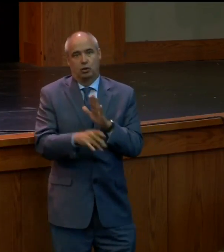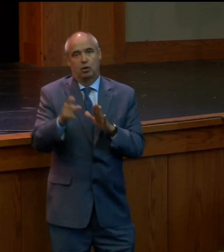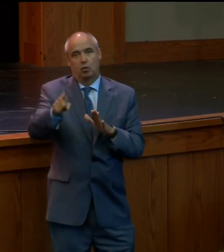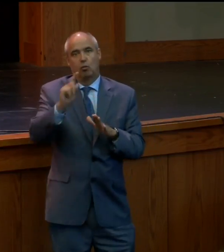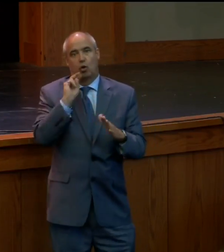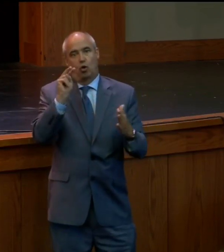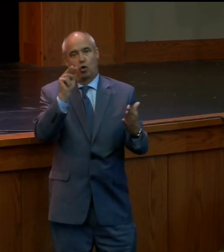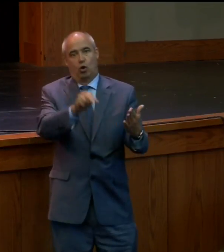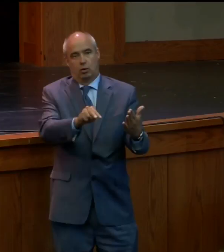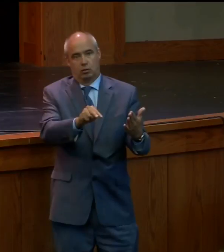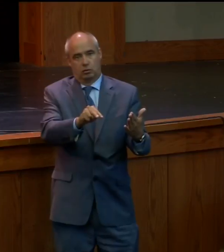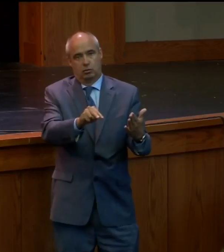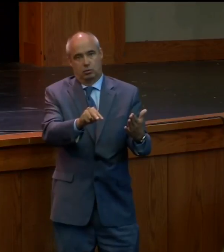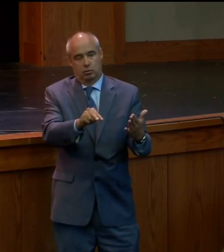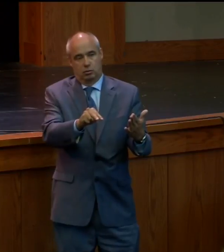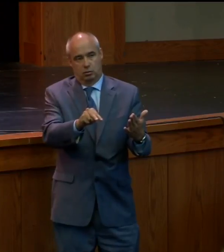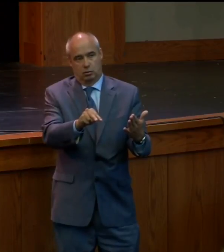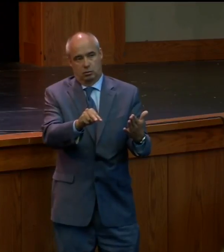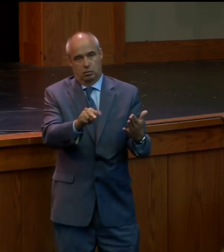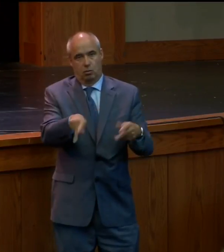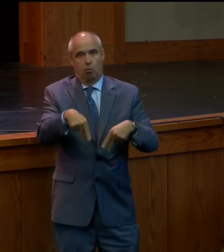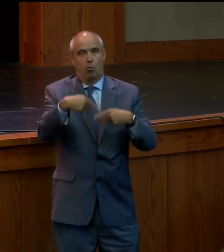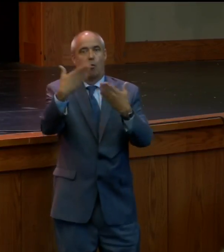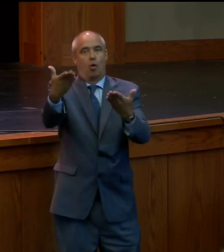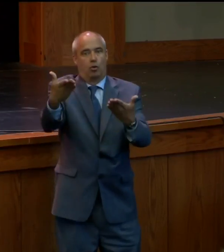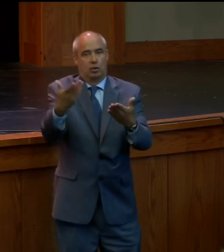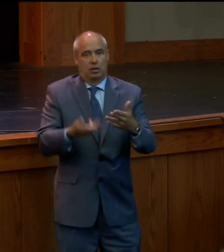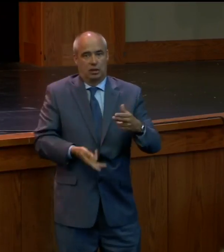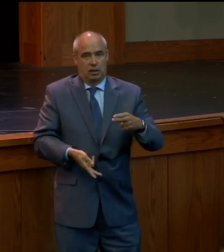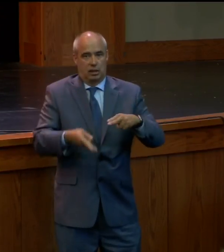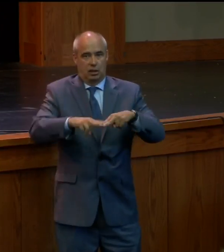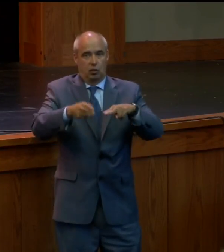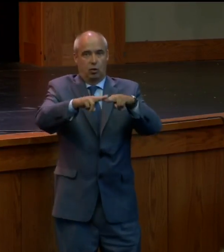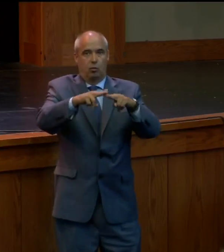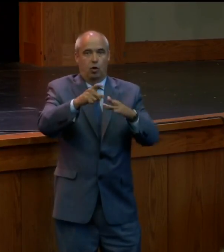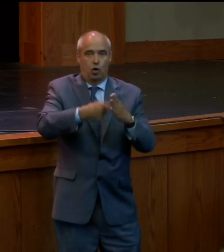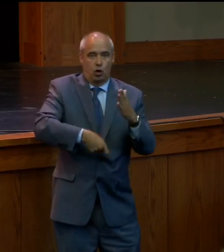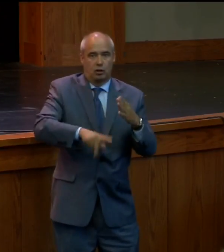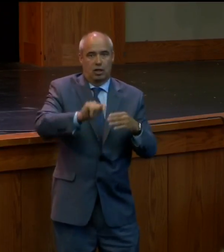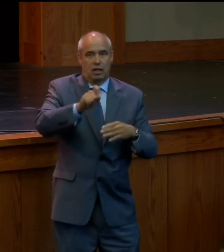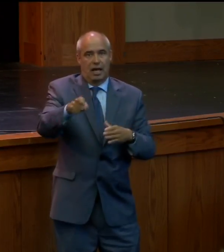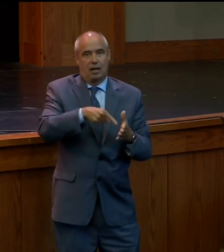LOOK AT THE PROPOSED INCREASES IN COST TO TAXPAYERS AND THE